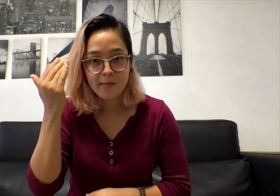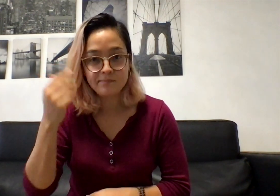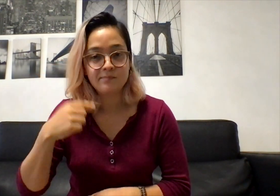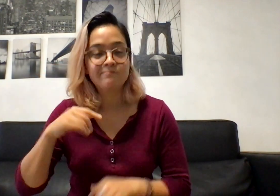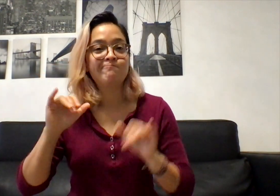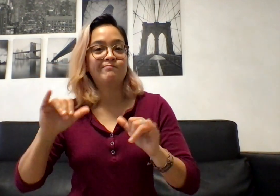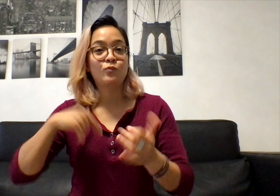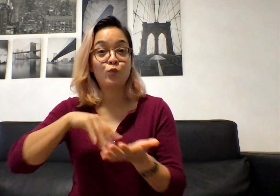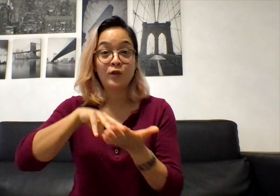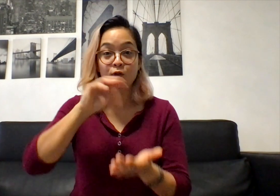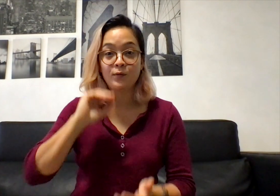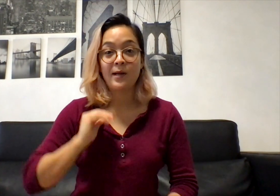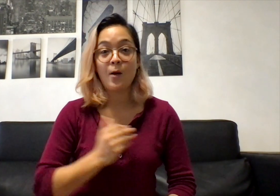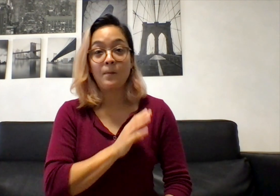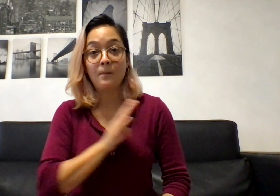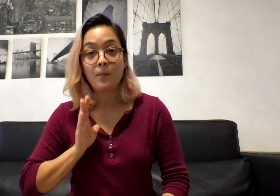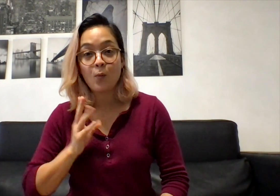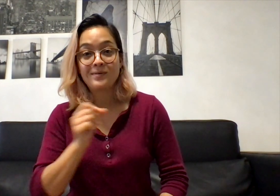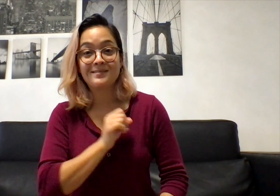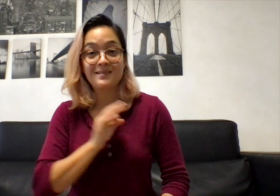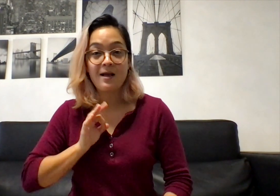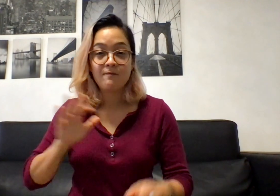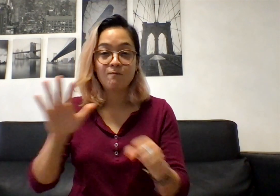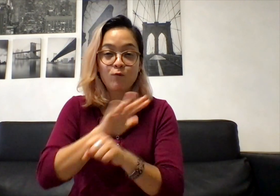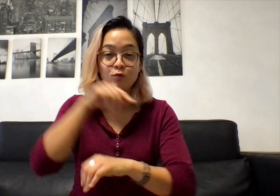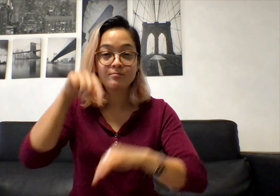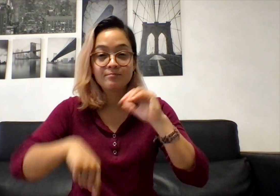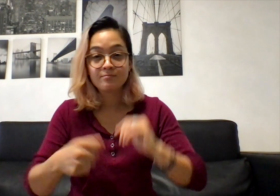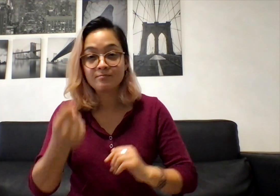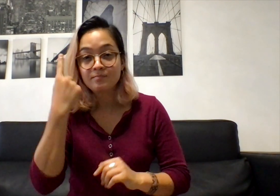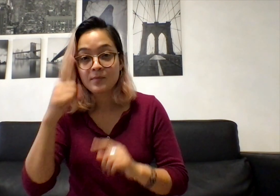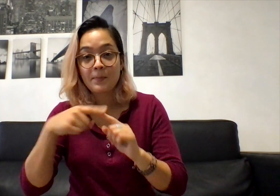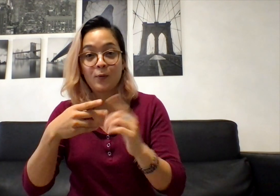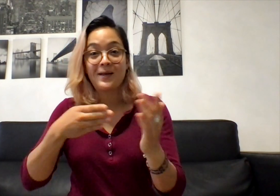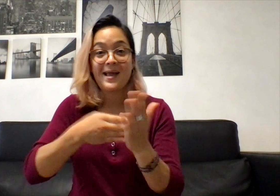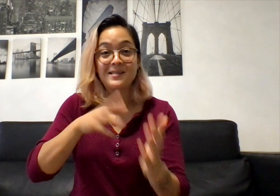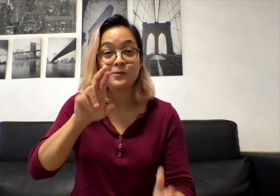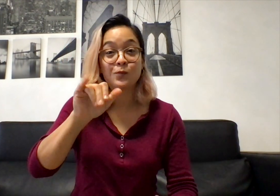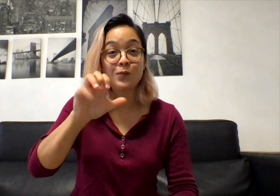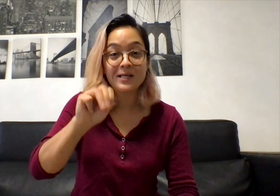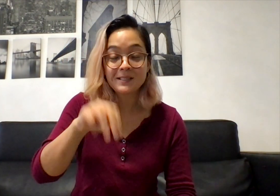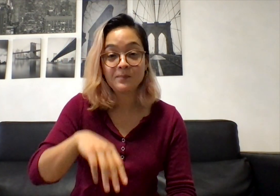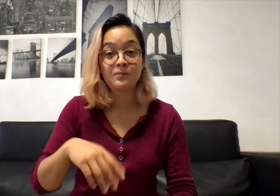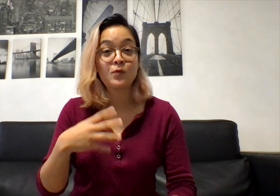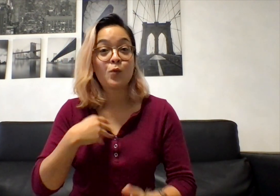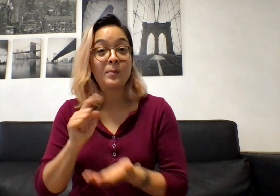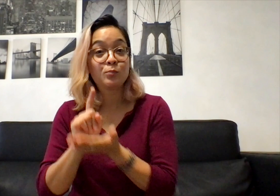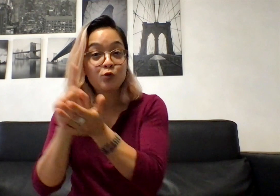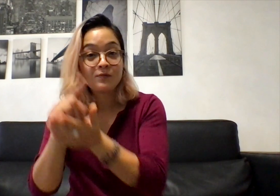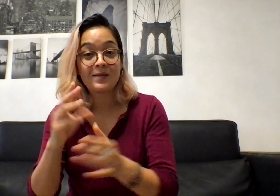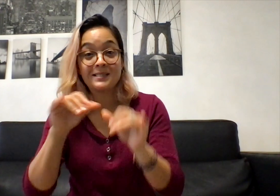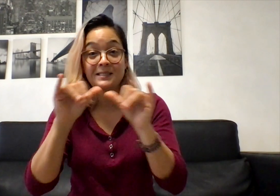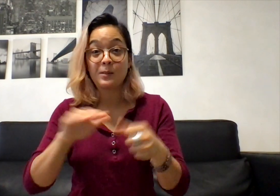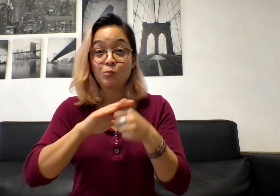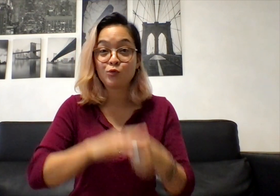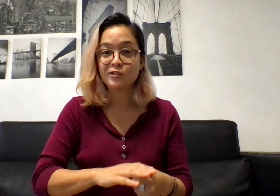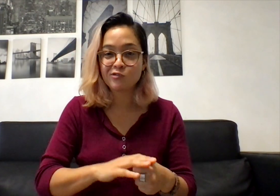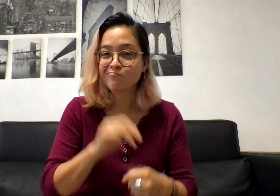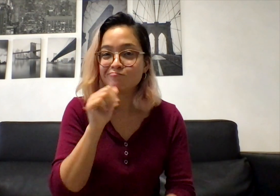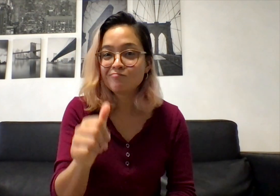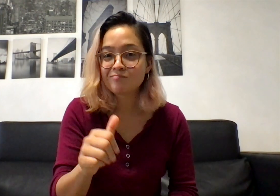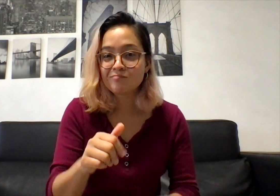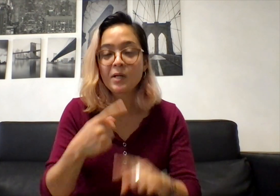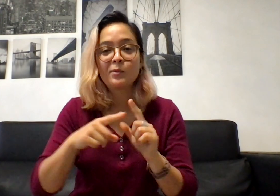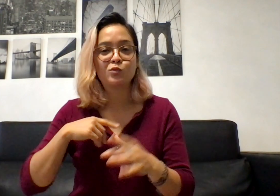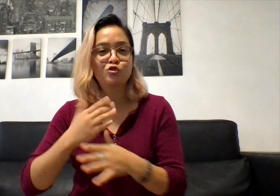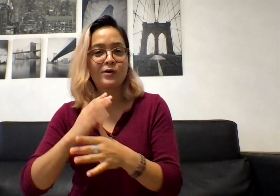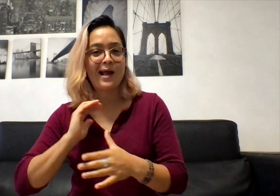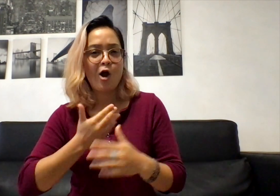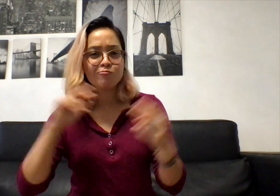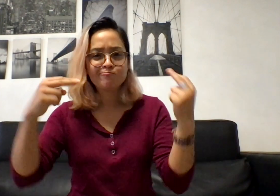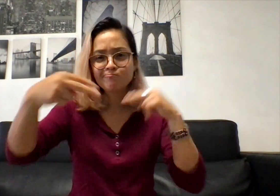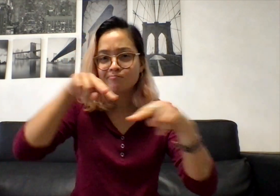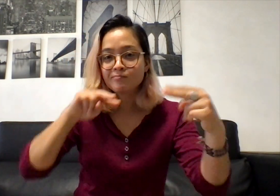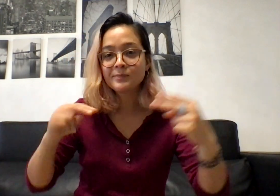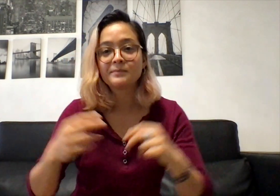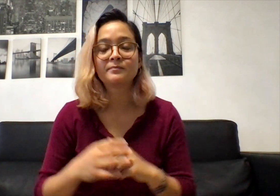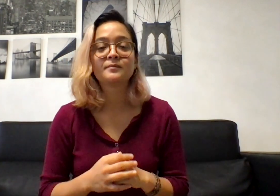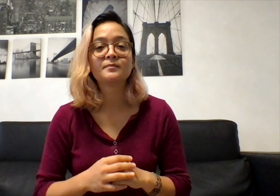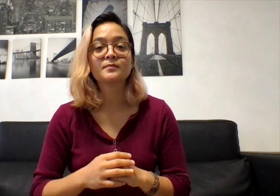We learned that DDW’s board and staff did not have a shared understanding of anti-racism, white privilege, and systemic oppression.